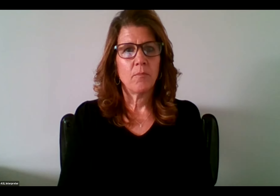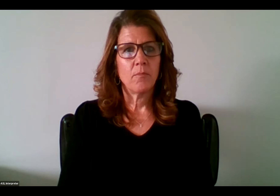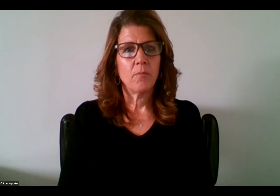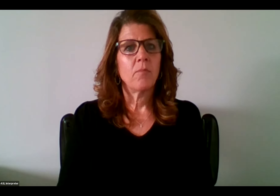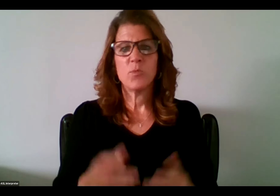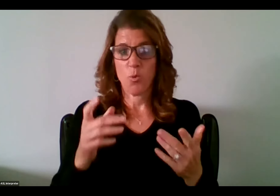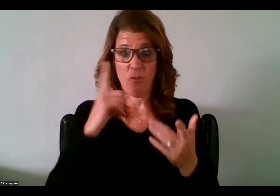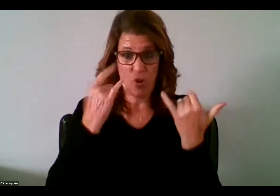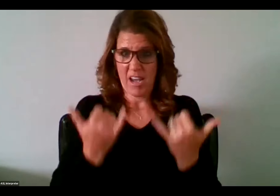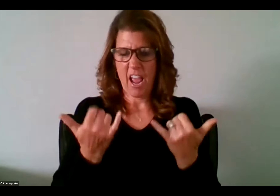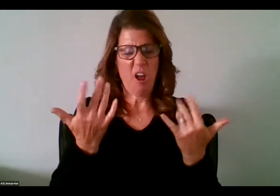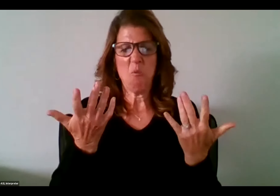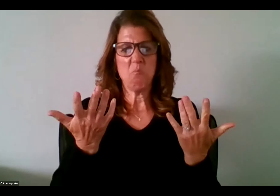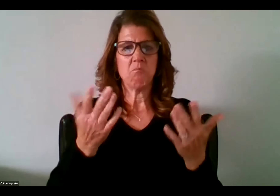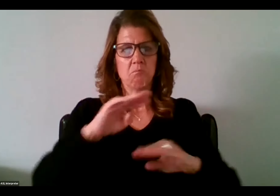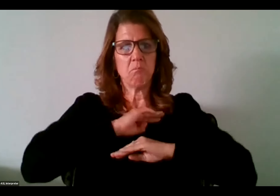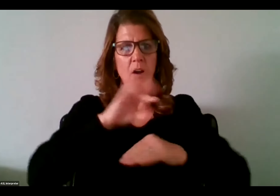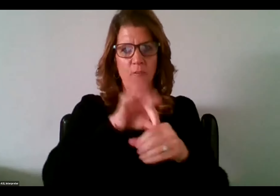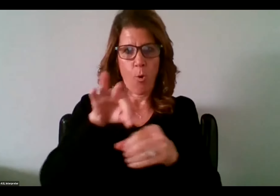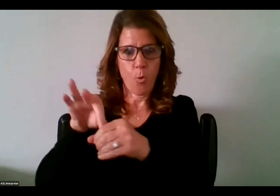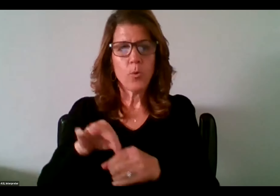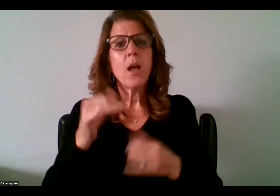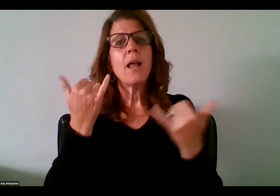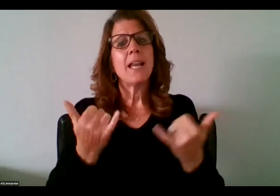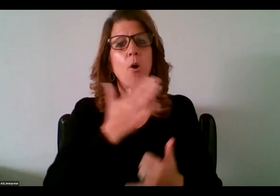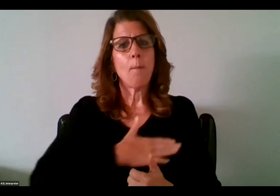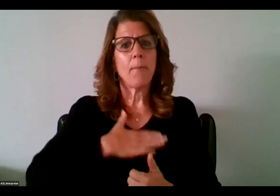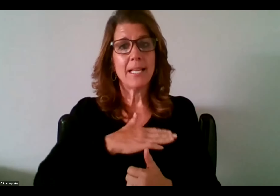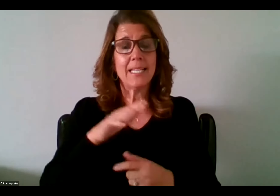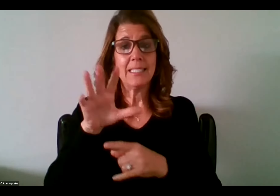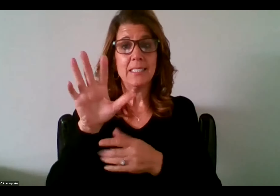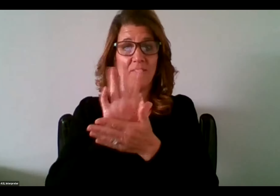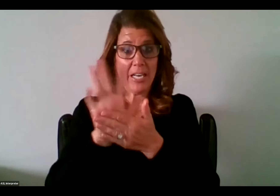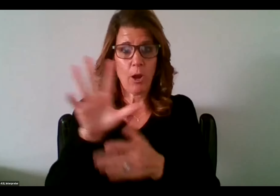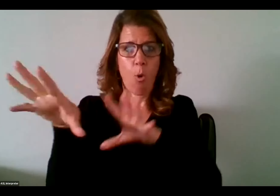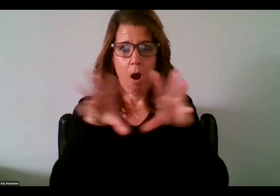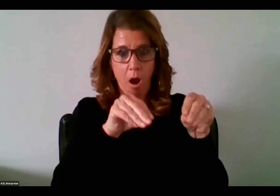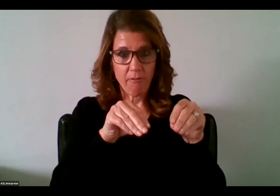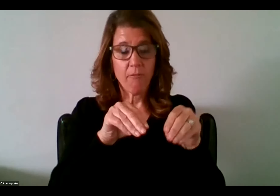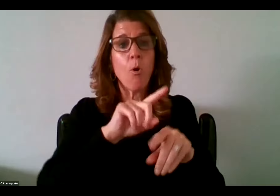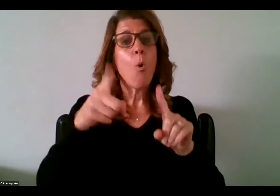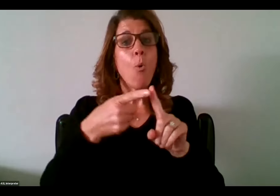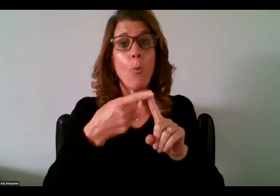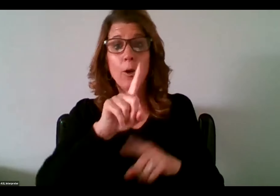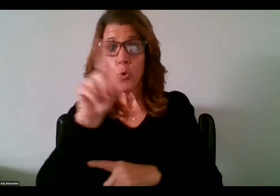need at the moment, so I request you turn videos off. And when you have a question or